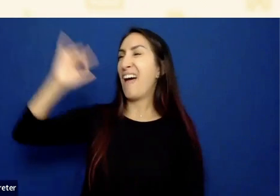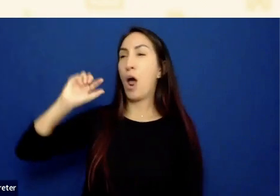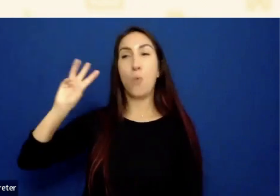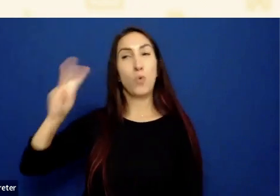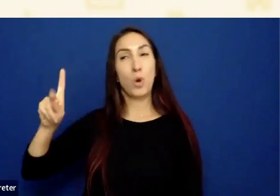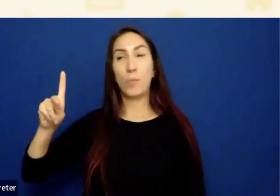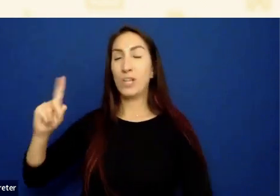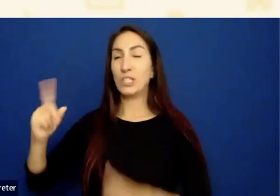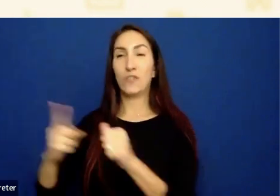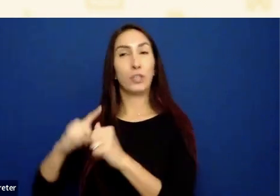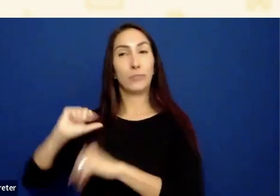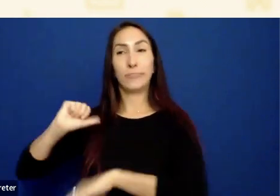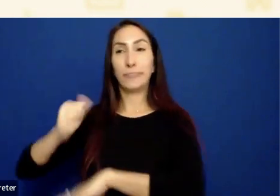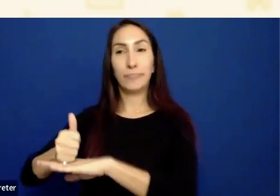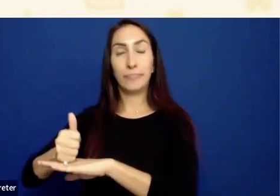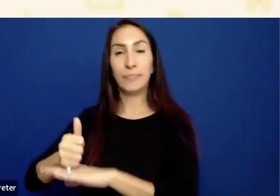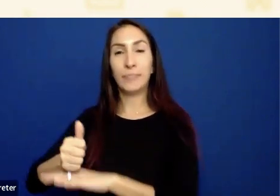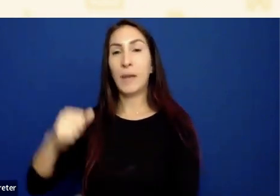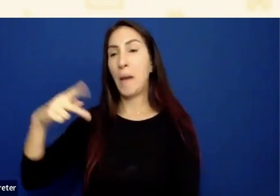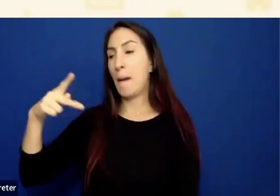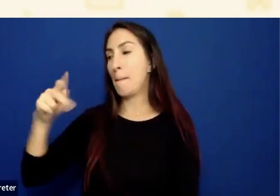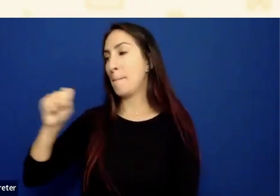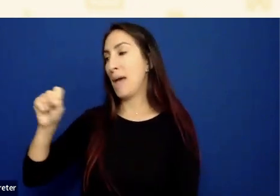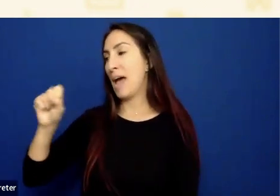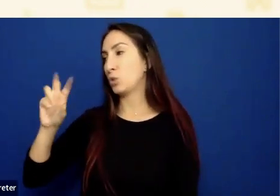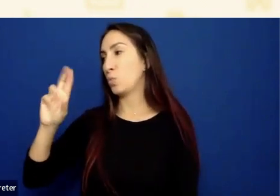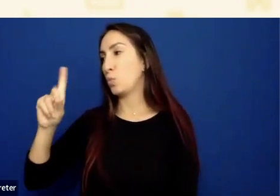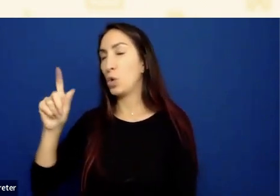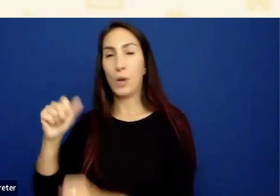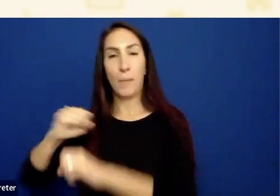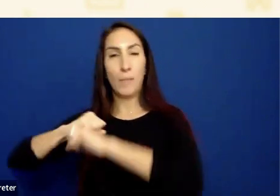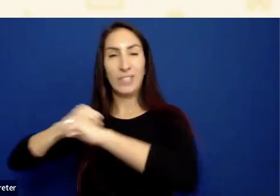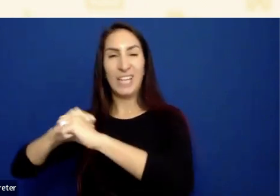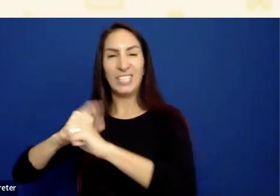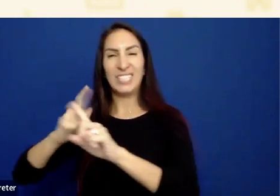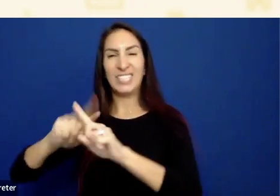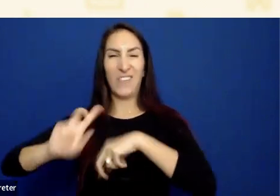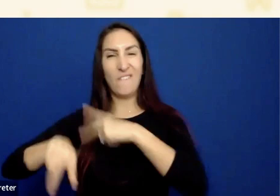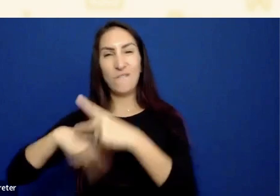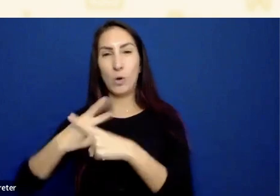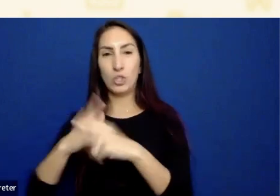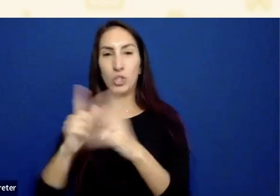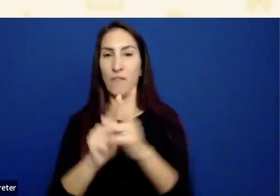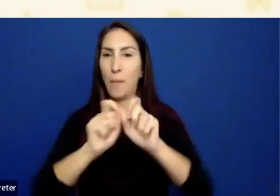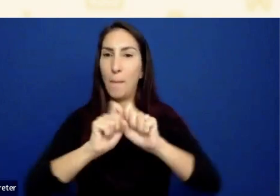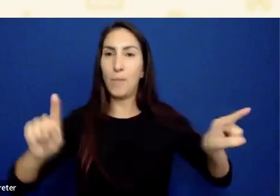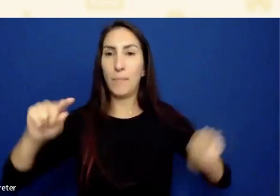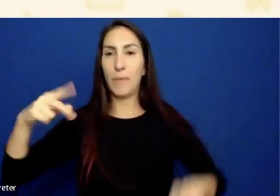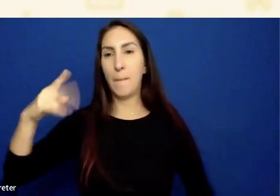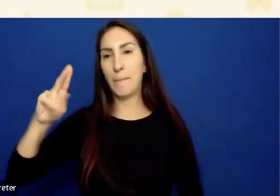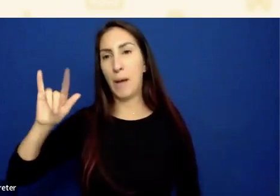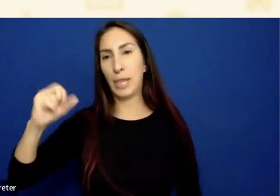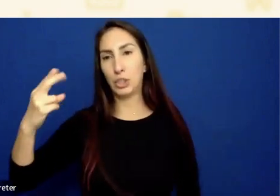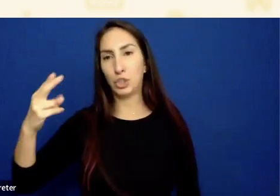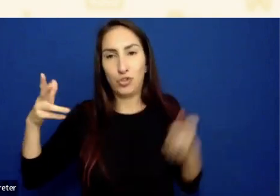password-protected is just a variation unpublished. And so in order to choose password-protected, it has to publish the post.